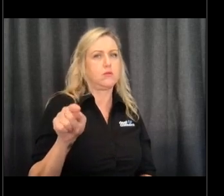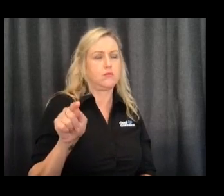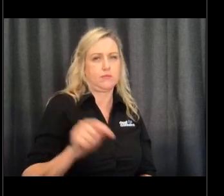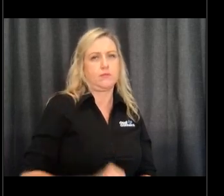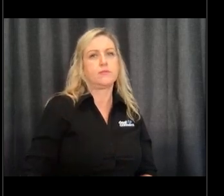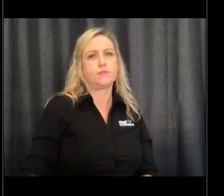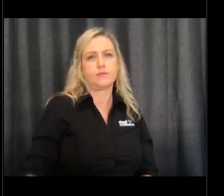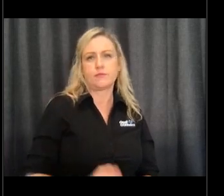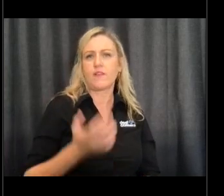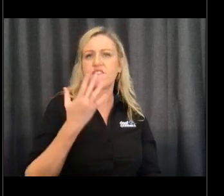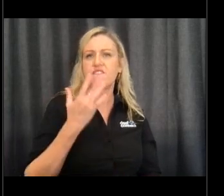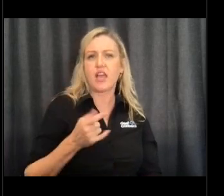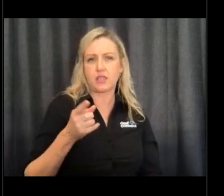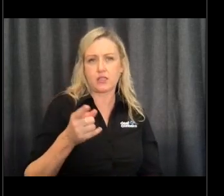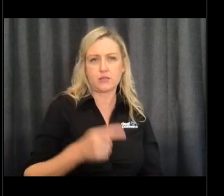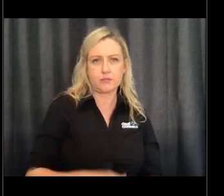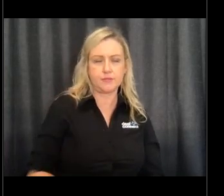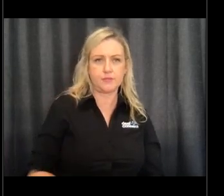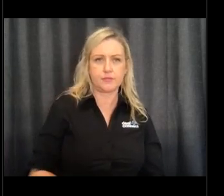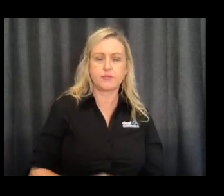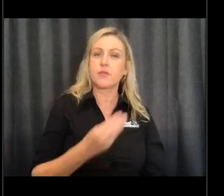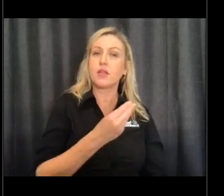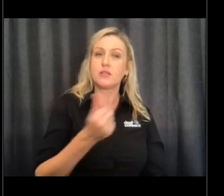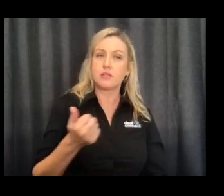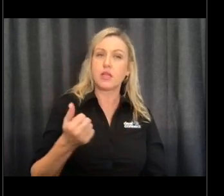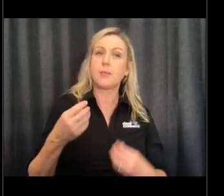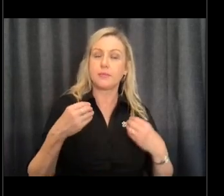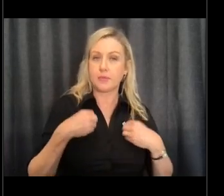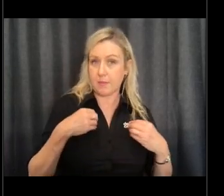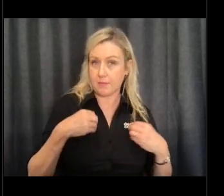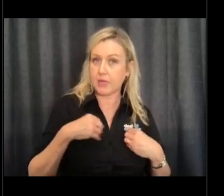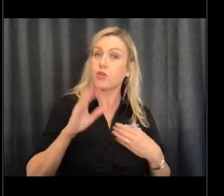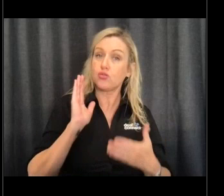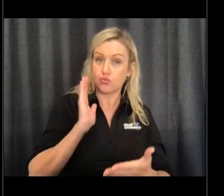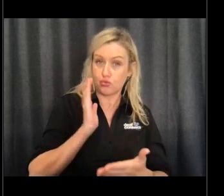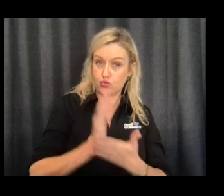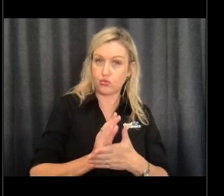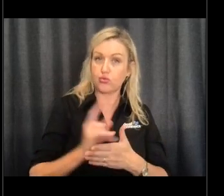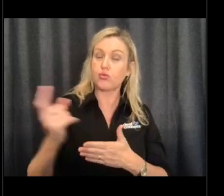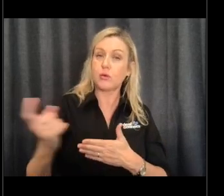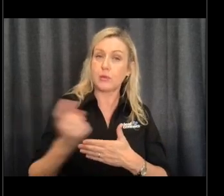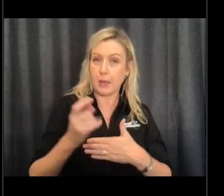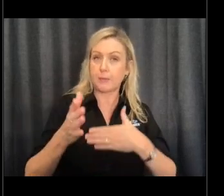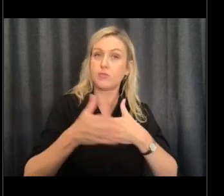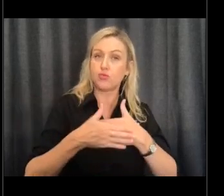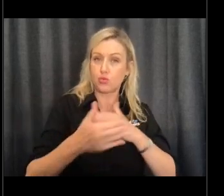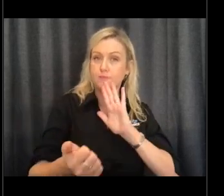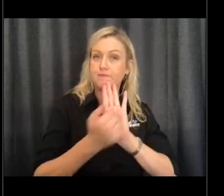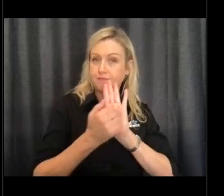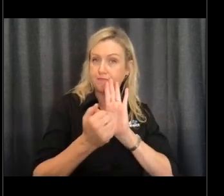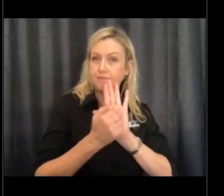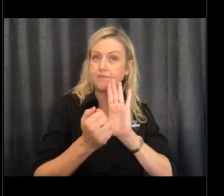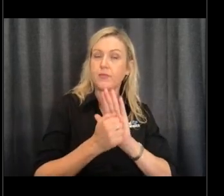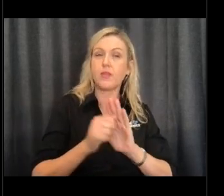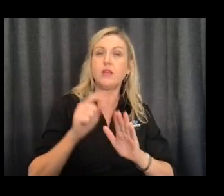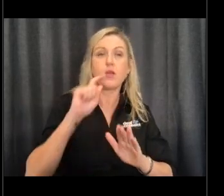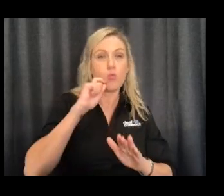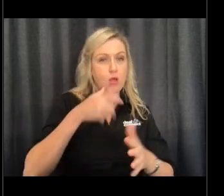Now, there are companies who would knock following disasters offering to manage a claim for you.